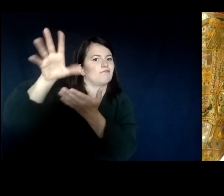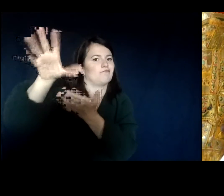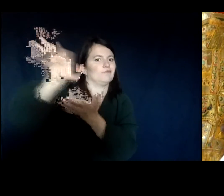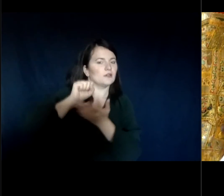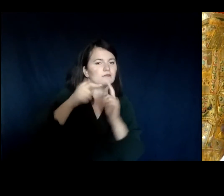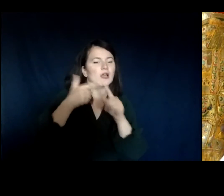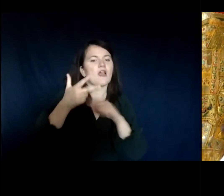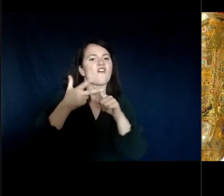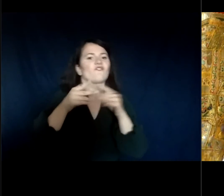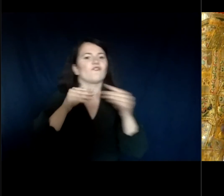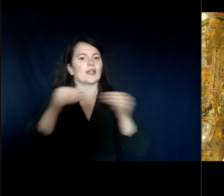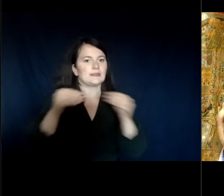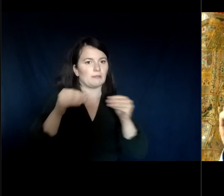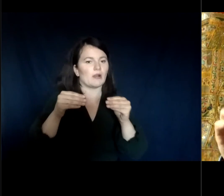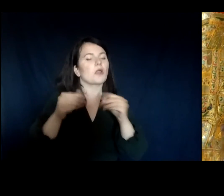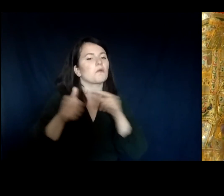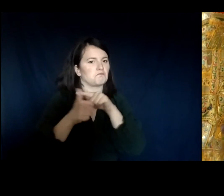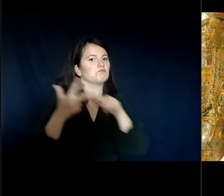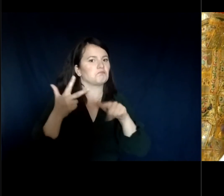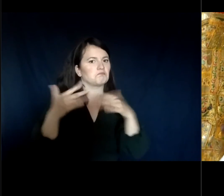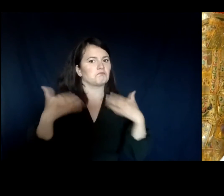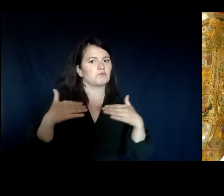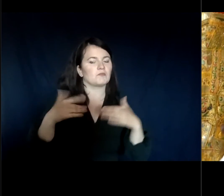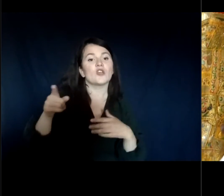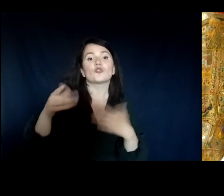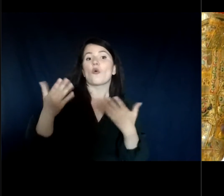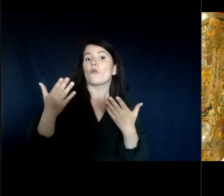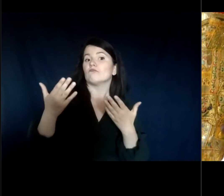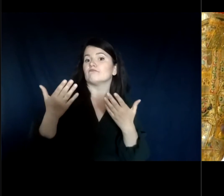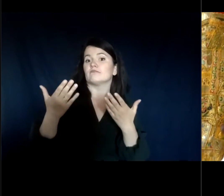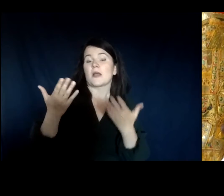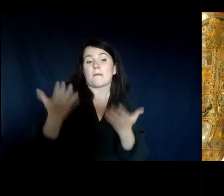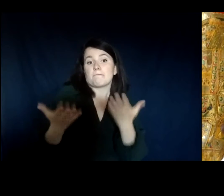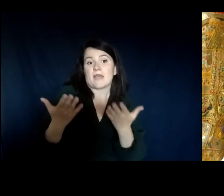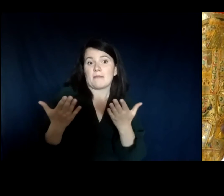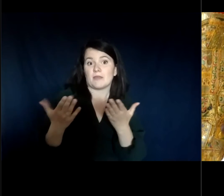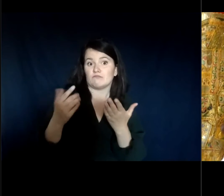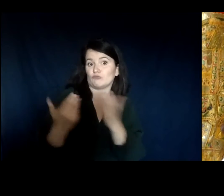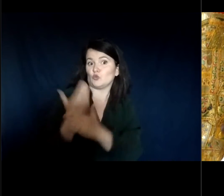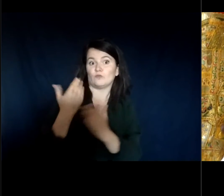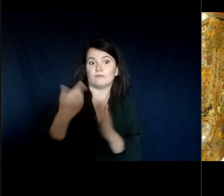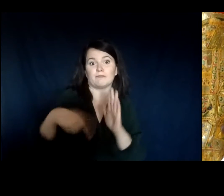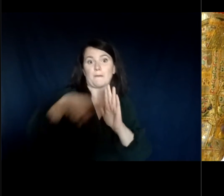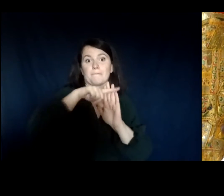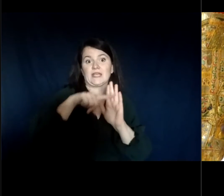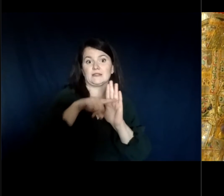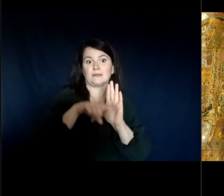and principles which should have guided the EU